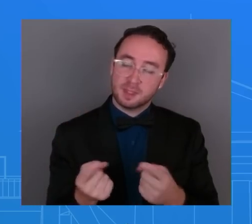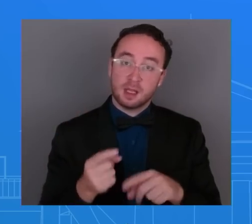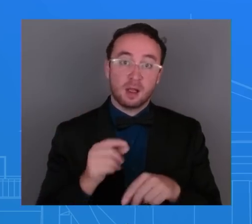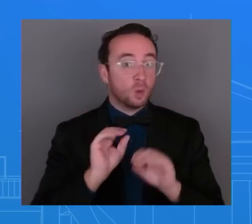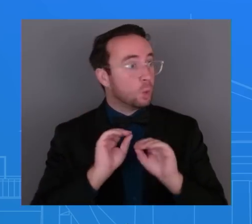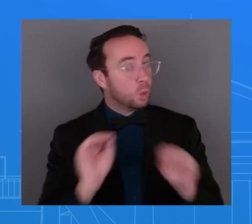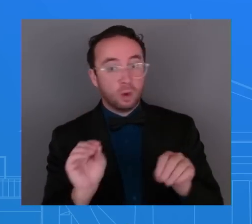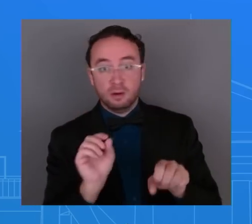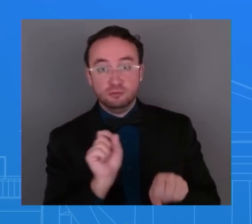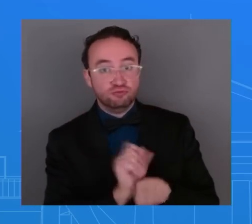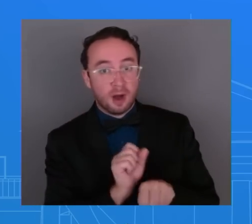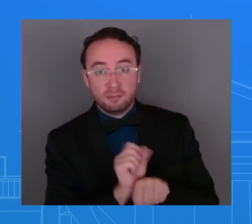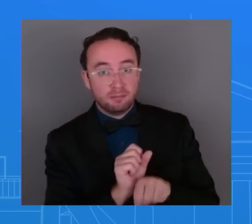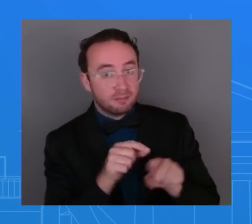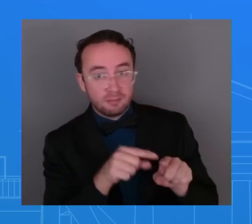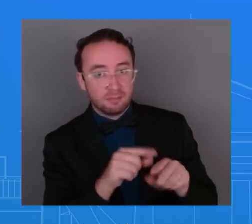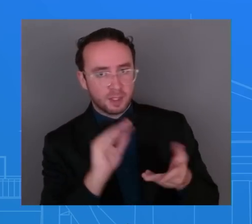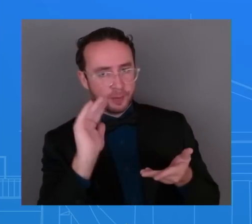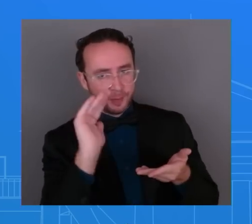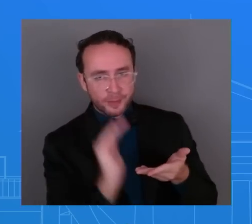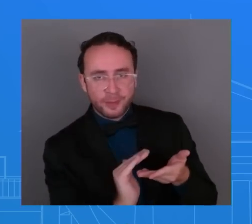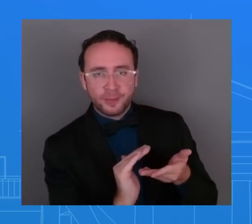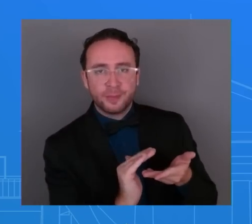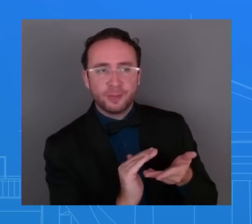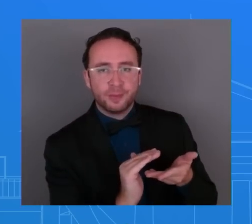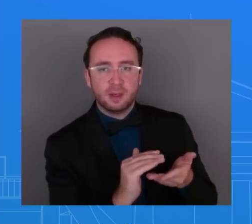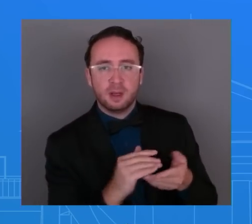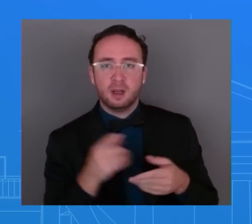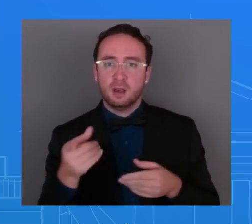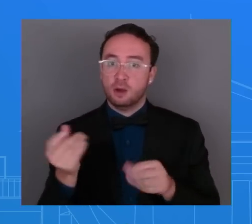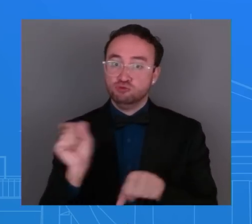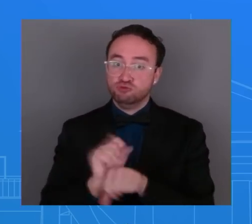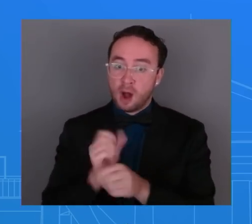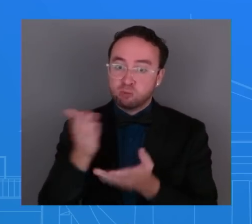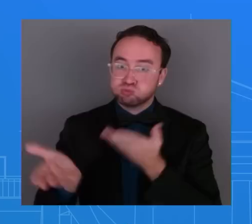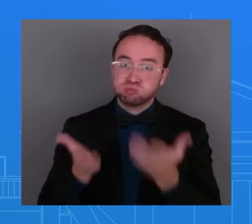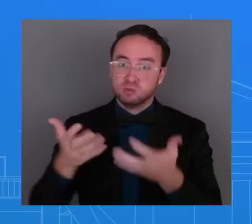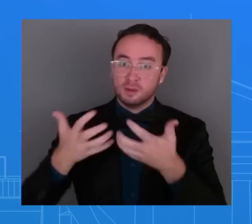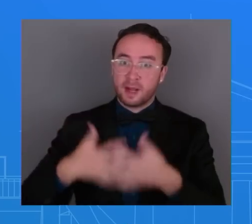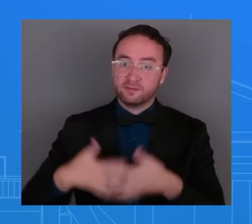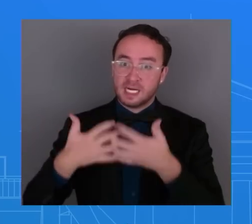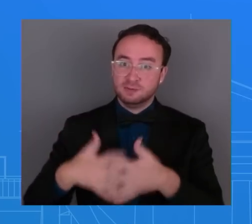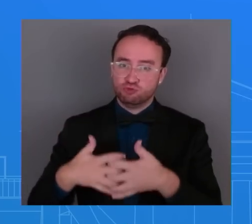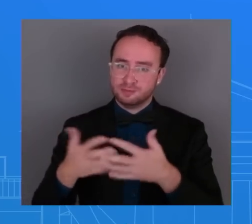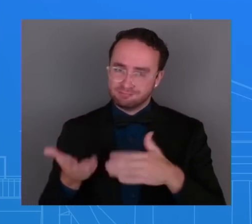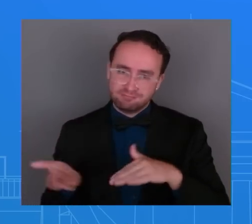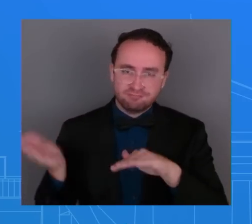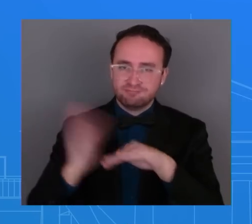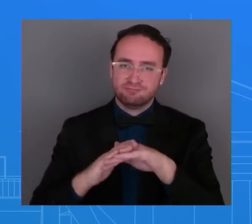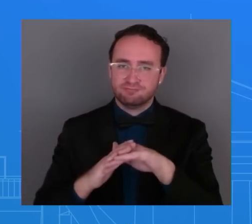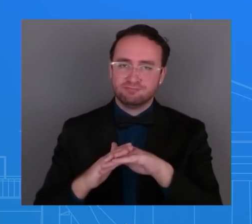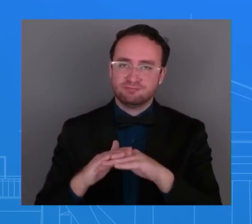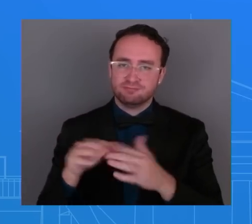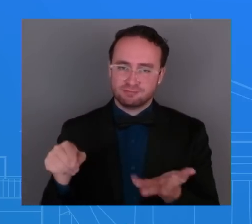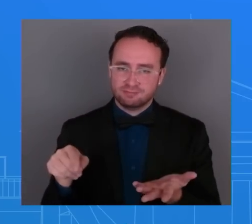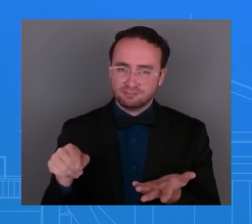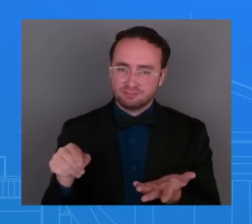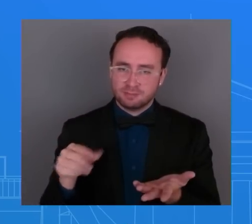You think about how the GDP grew by 2.8 percent last quarter. Those are that data. And we understand --